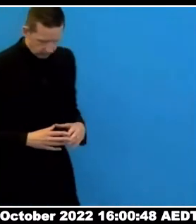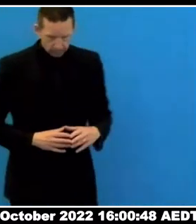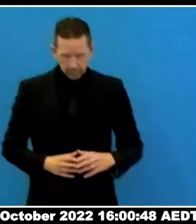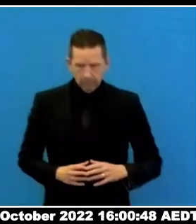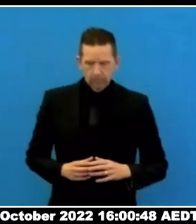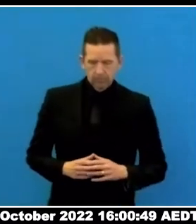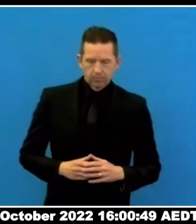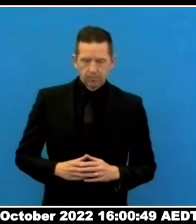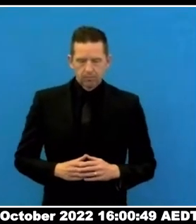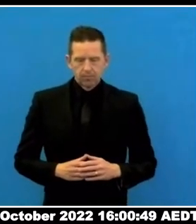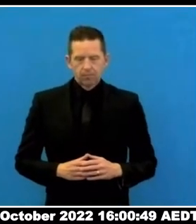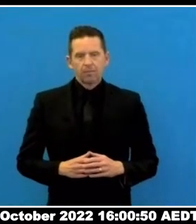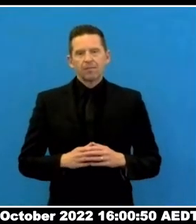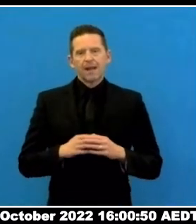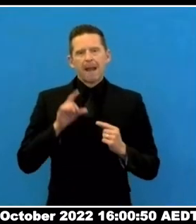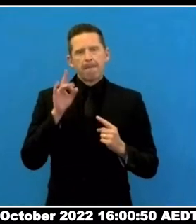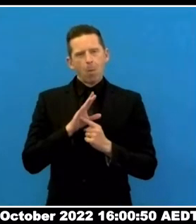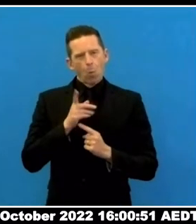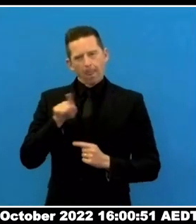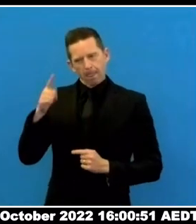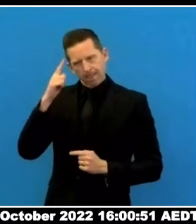and the right responsibility.